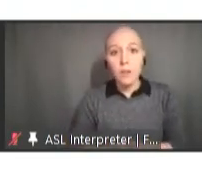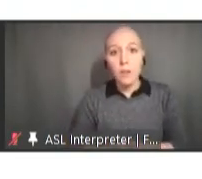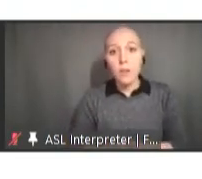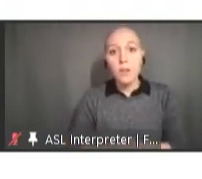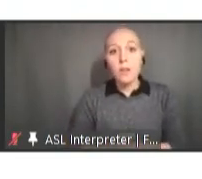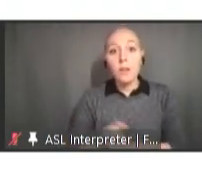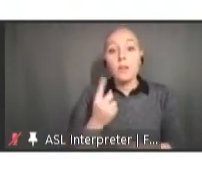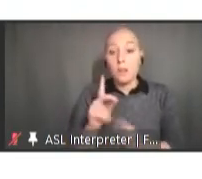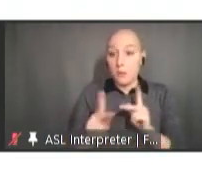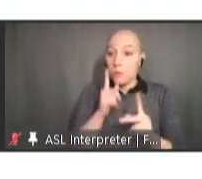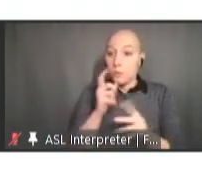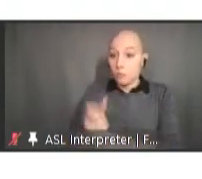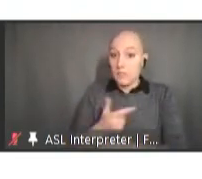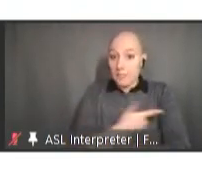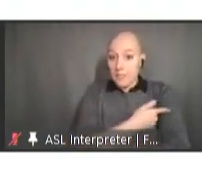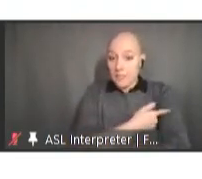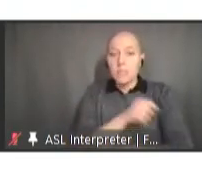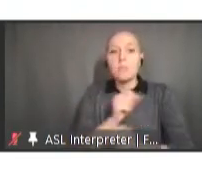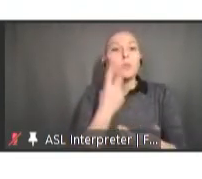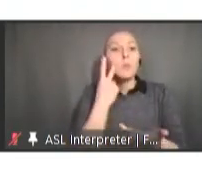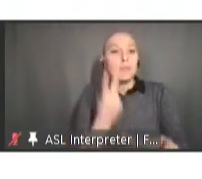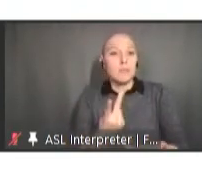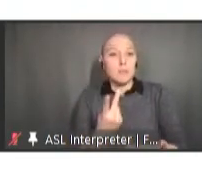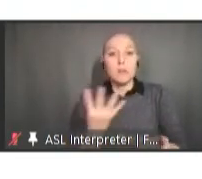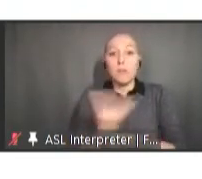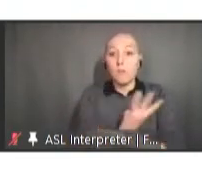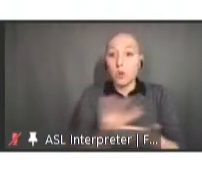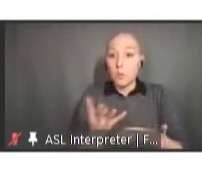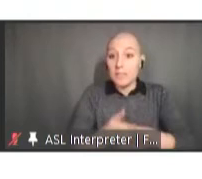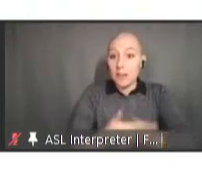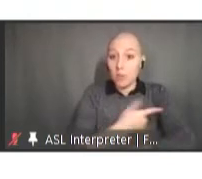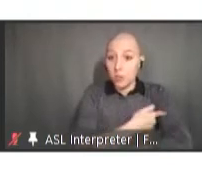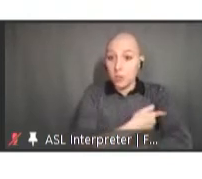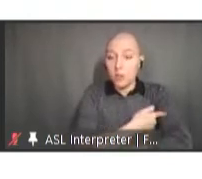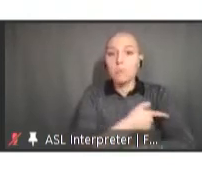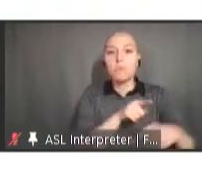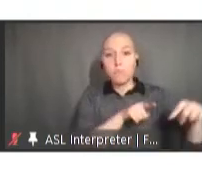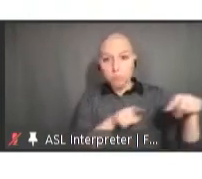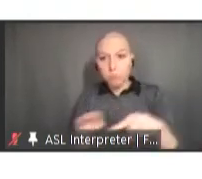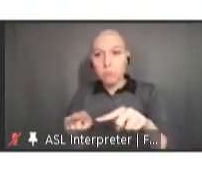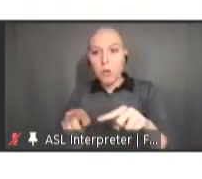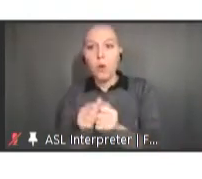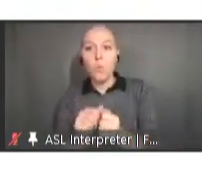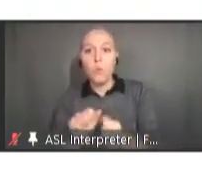four weeks post-dose two were inversely correlated with the rate of COVID-19 symptomatic infections